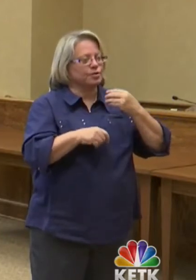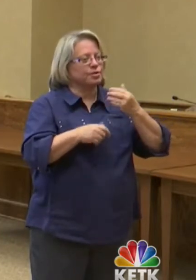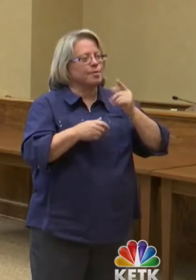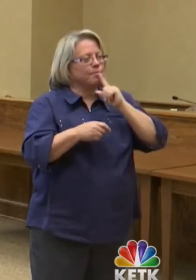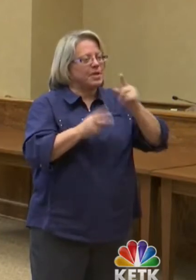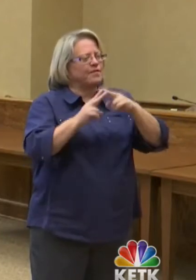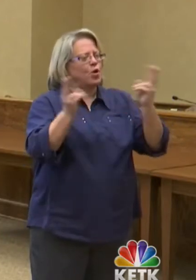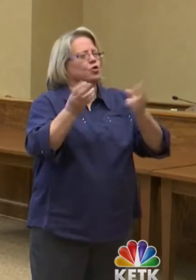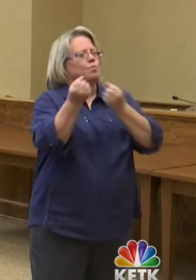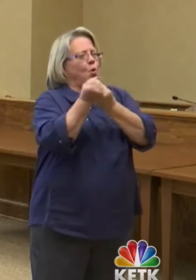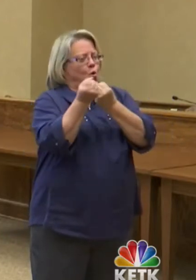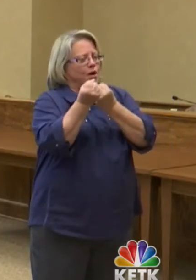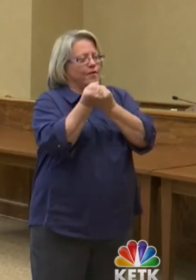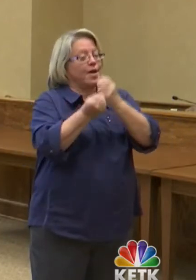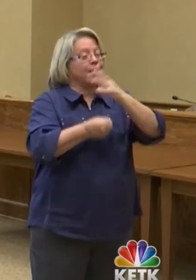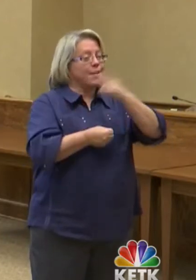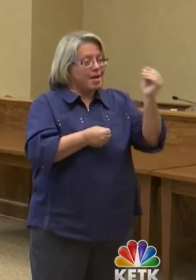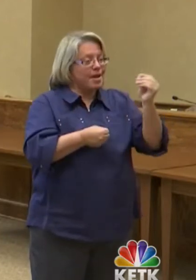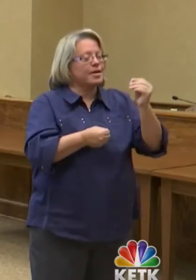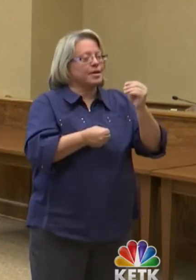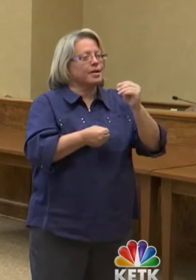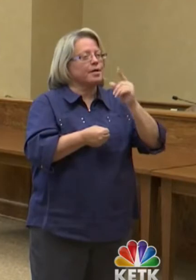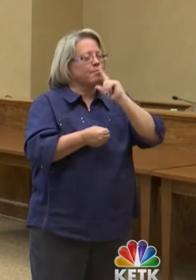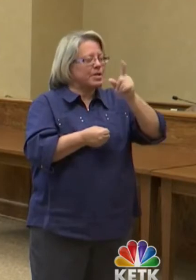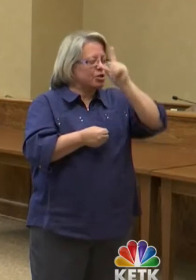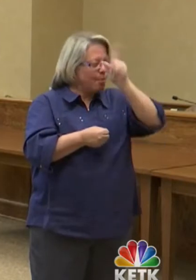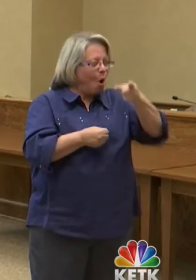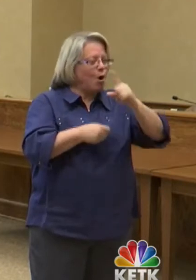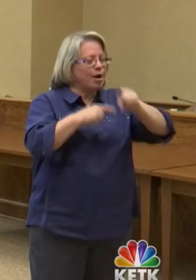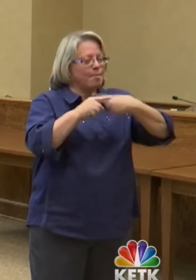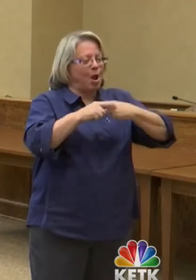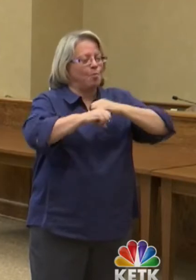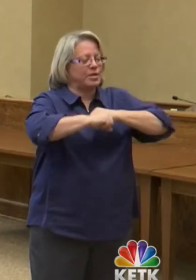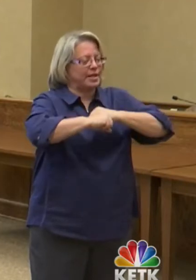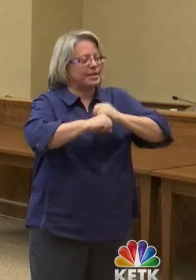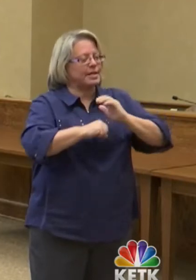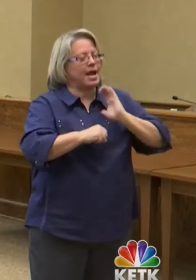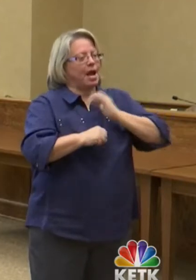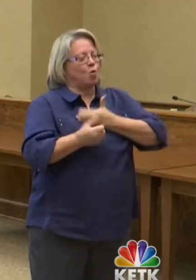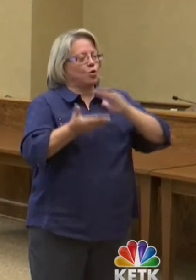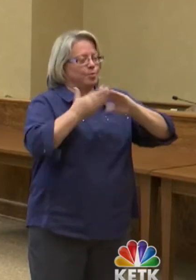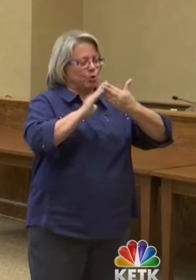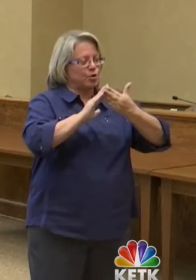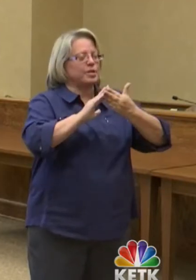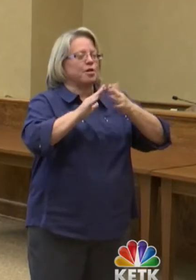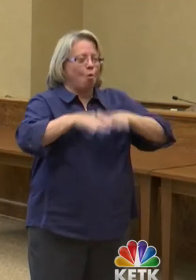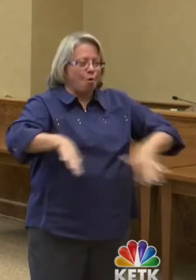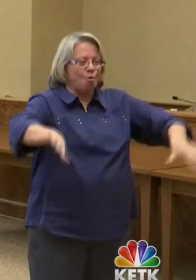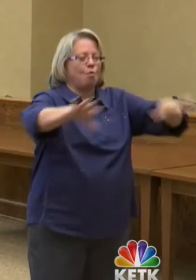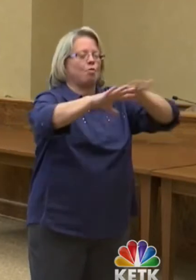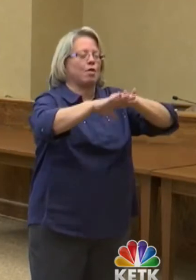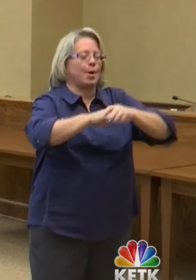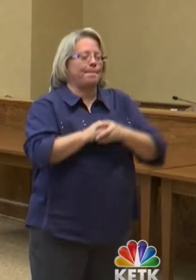THERE SO MUCH HARM THAT COULD BE DONE BY THAT. I WANT TO ENCOURAGE ALL OF OUR FELLOW PASTORS.